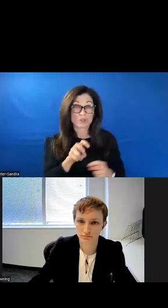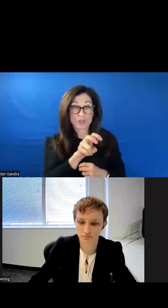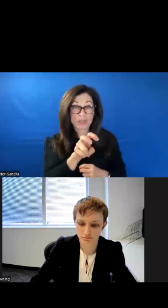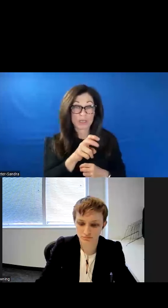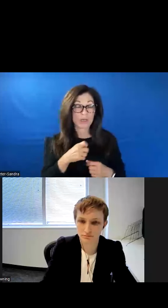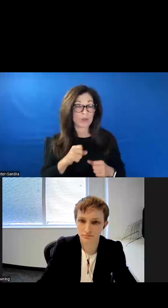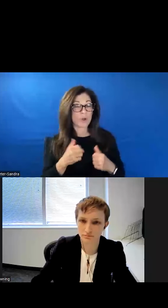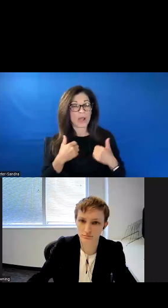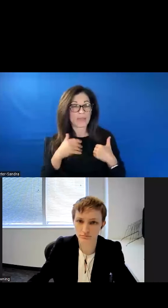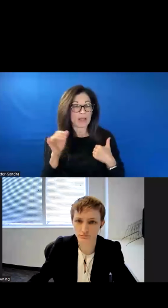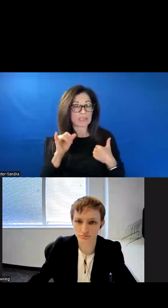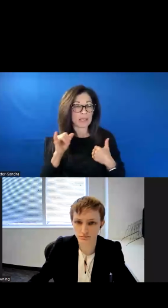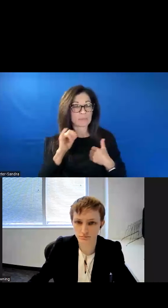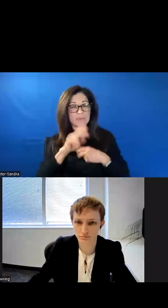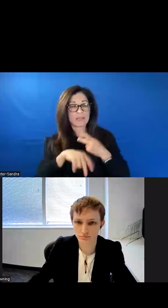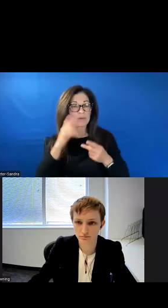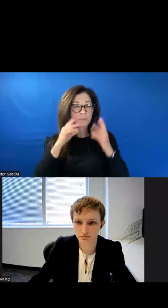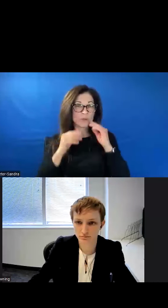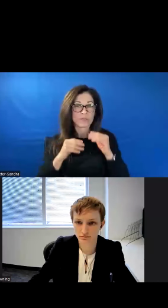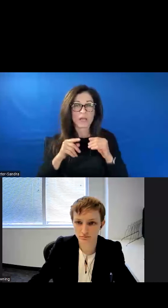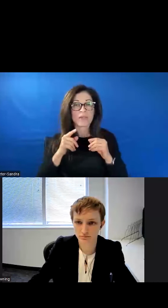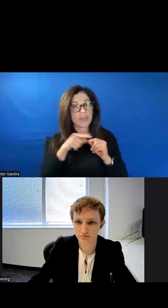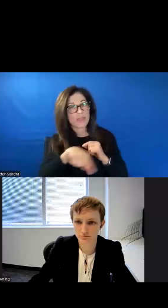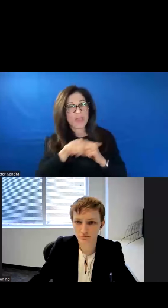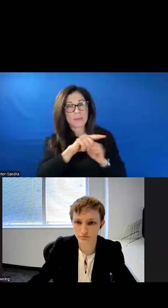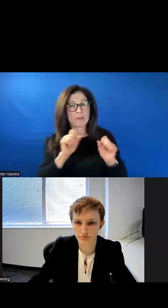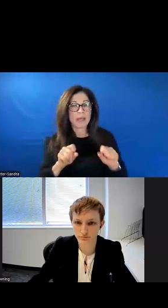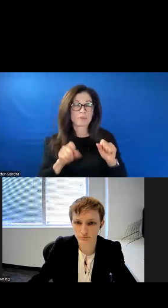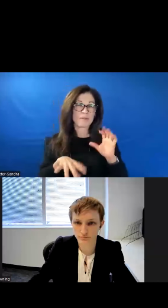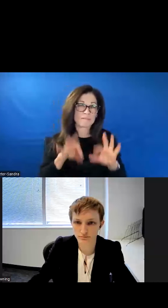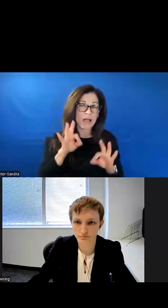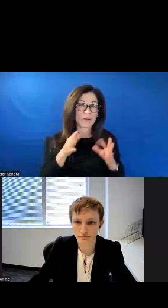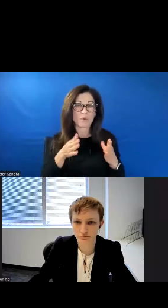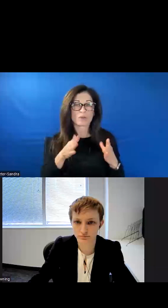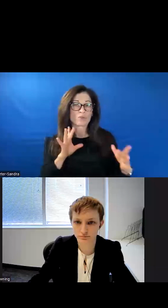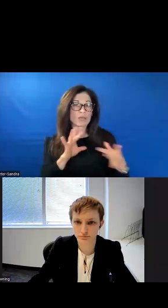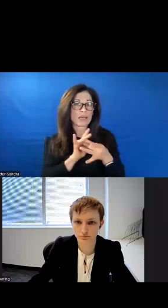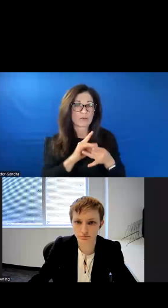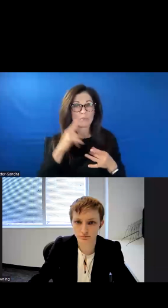THAT JOURNEY AND THEY HAD WAYS TO CONNECT TO MENTAL HEALTH RESOURCES. >>: